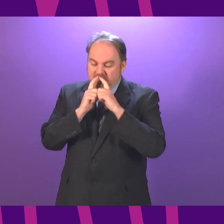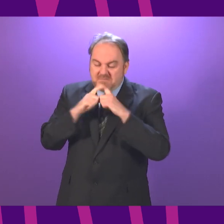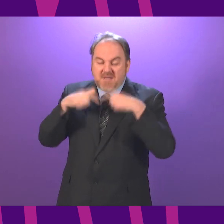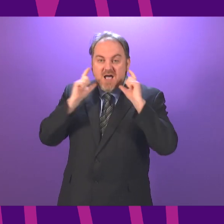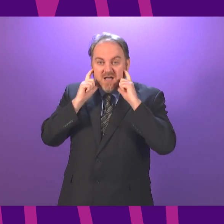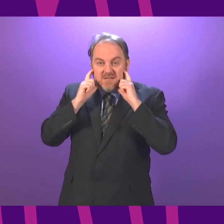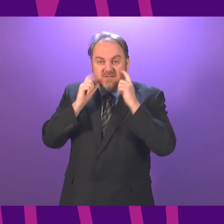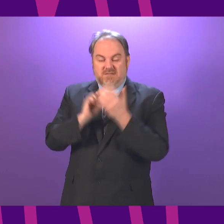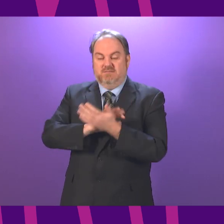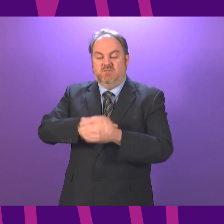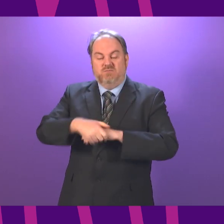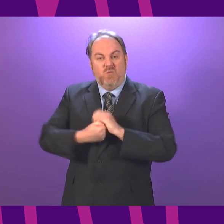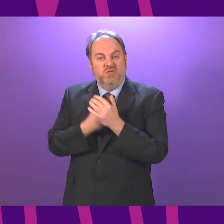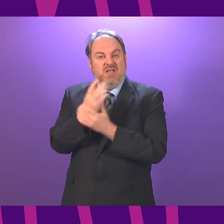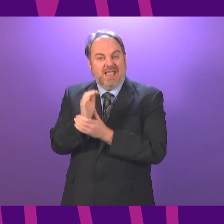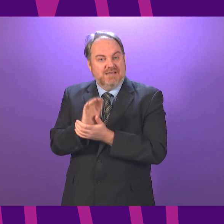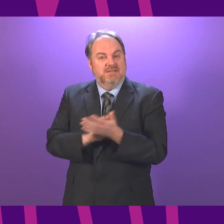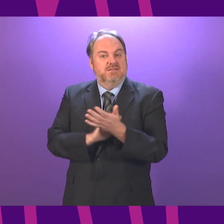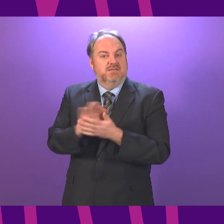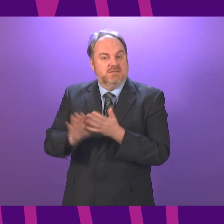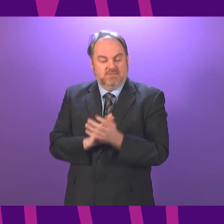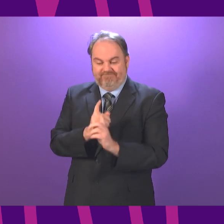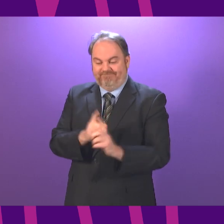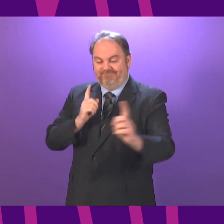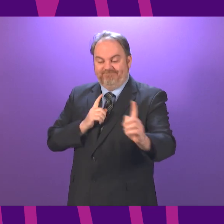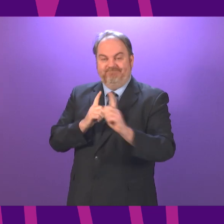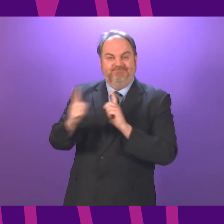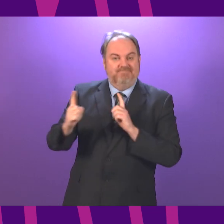when doing essential shopping or when out for other reasons; avoid places that are busy;